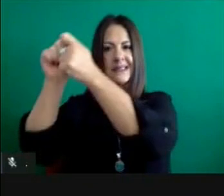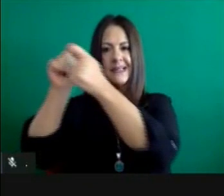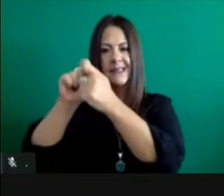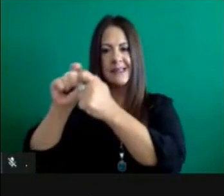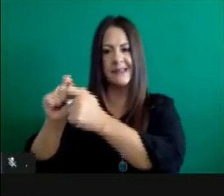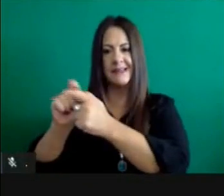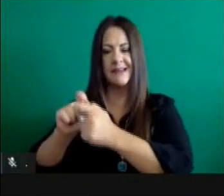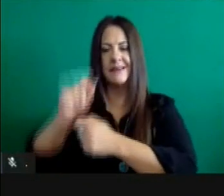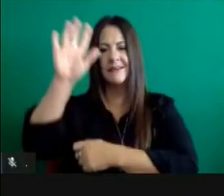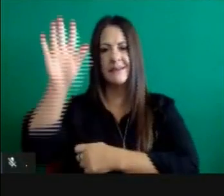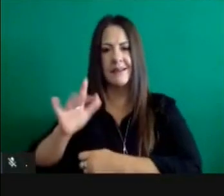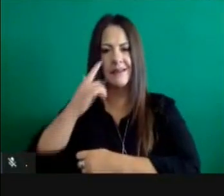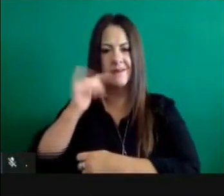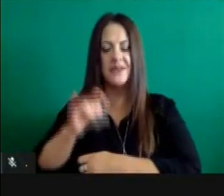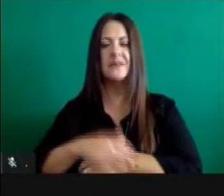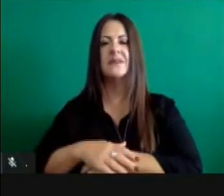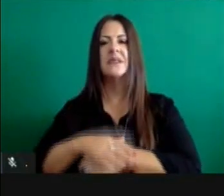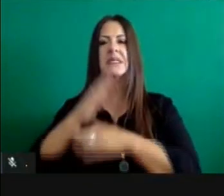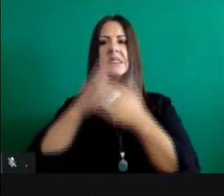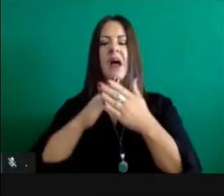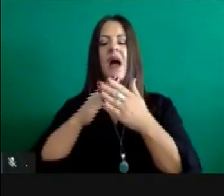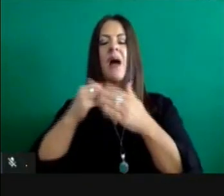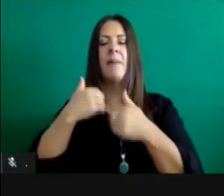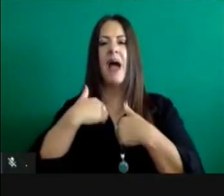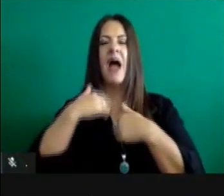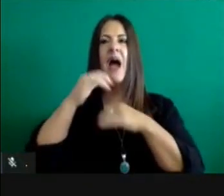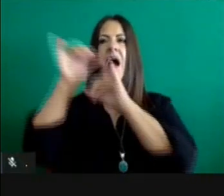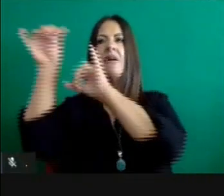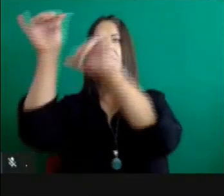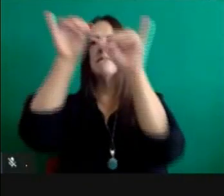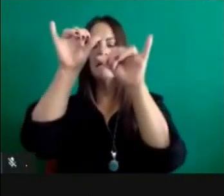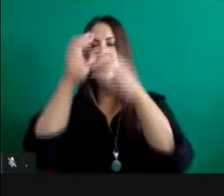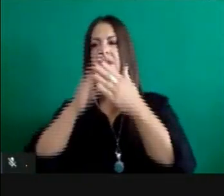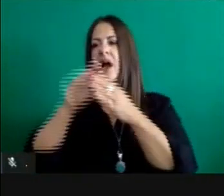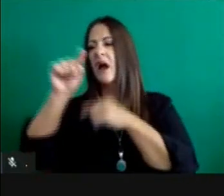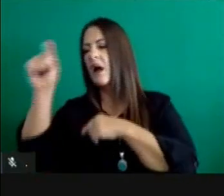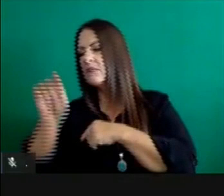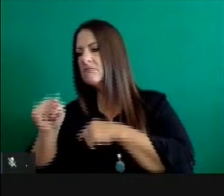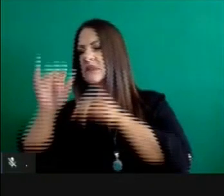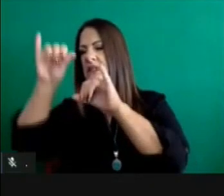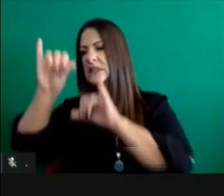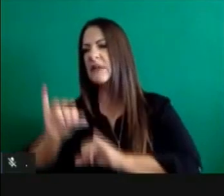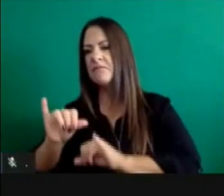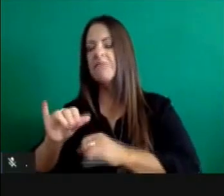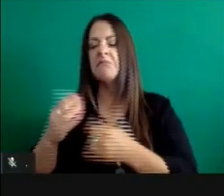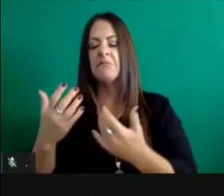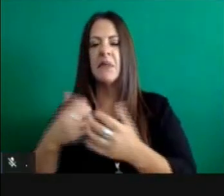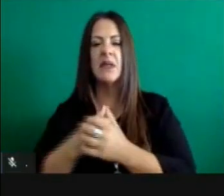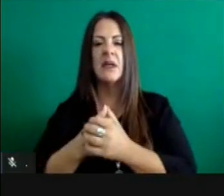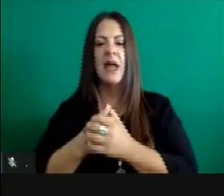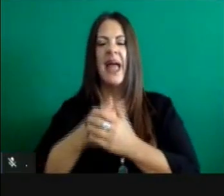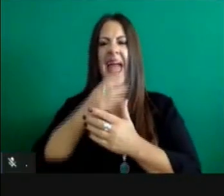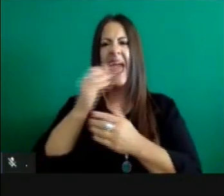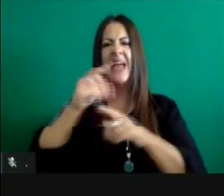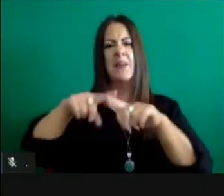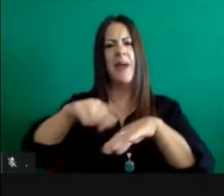ALTHOUGH I THINK WE FEEL THAT MANY QUESTIONS ABOUT WHY THESE REGIONS ARE, FROM A PUBLIC HEALTH PERSPECTIVE, HAVING SOME